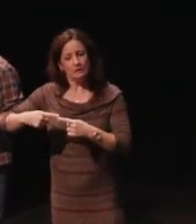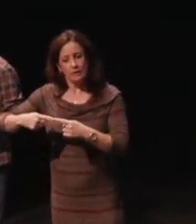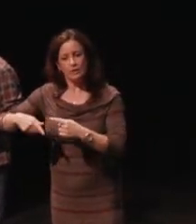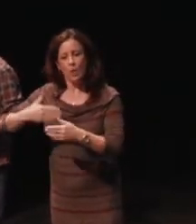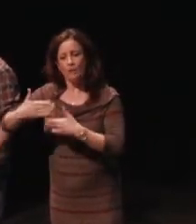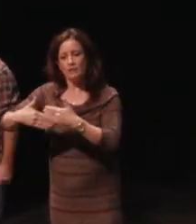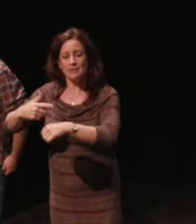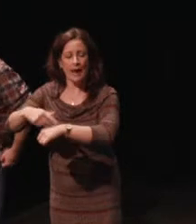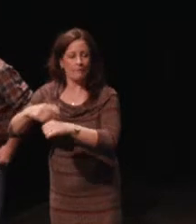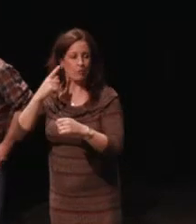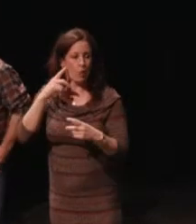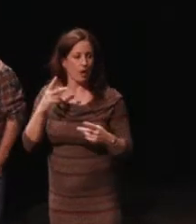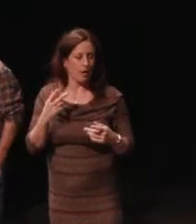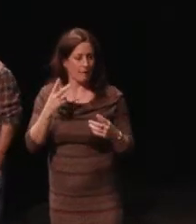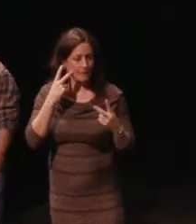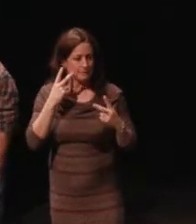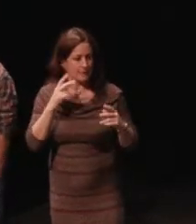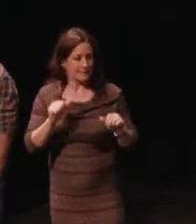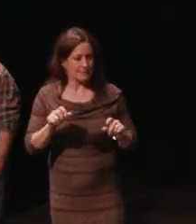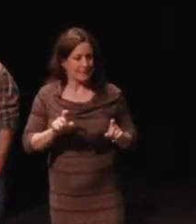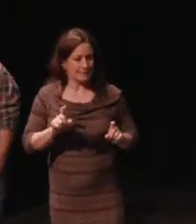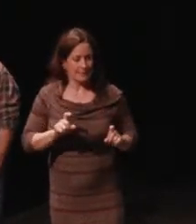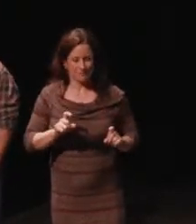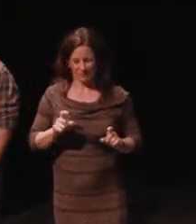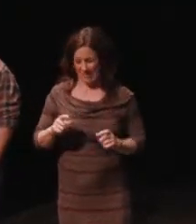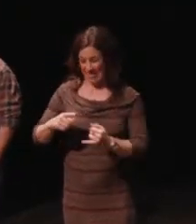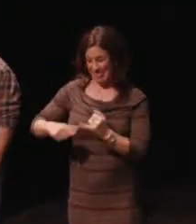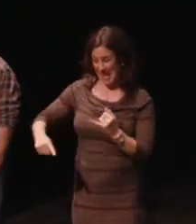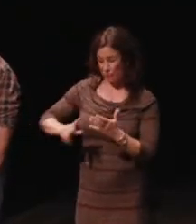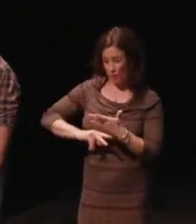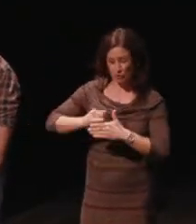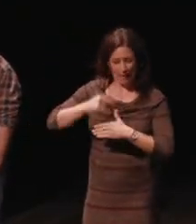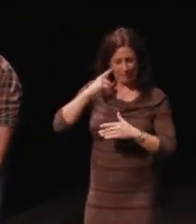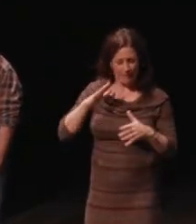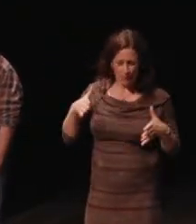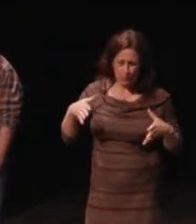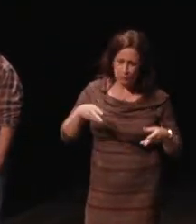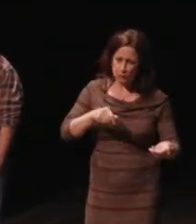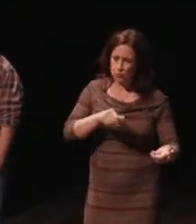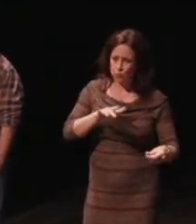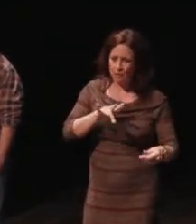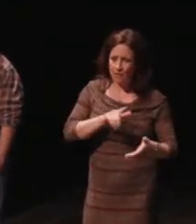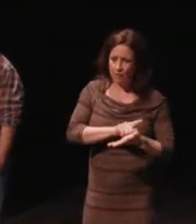For the last project alone, I think we spent about 25 weeks at the studio, testing the product.